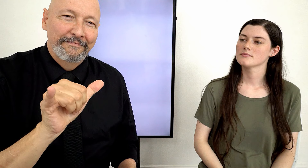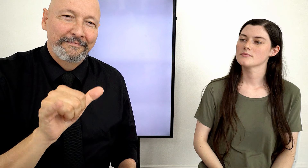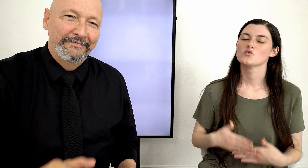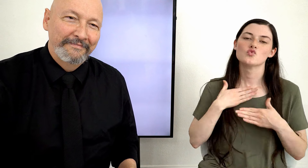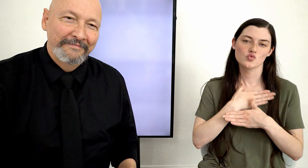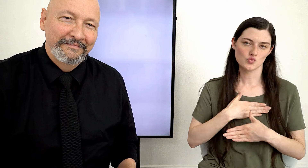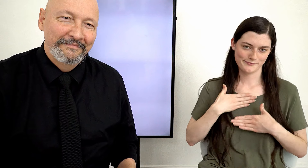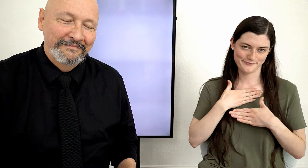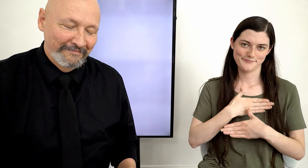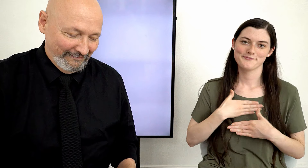enjoy